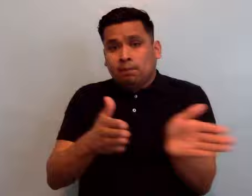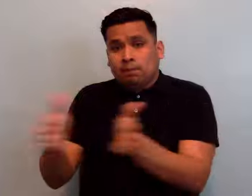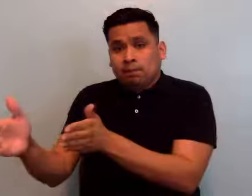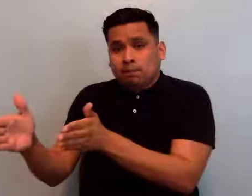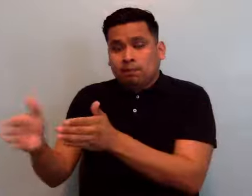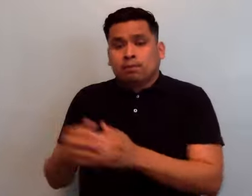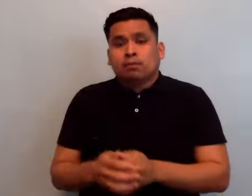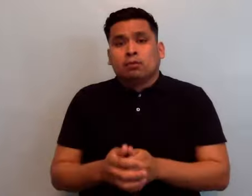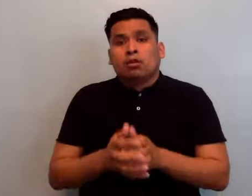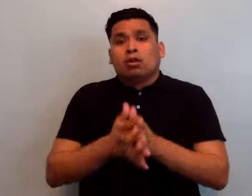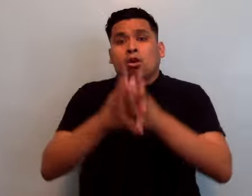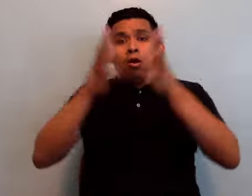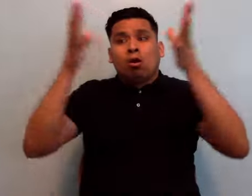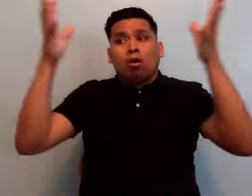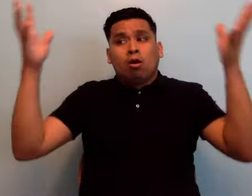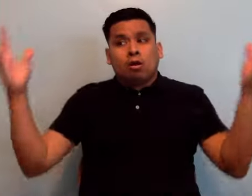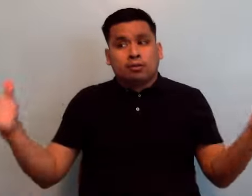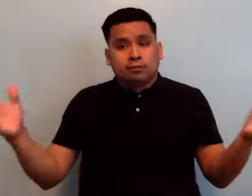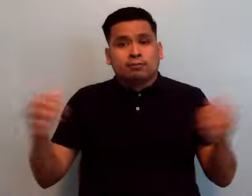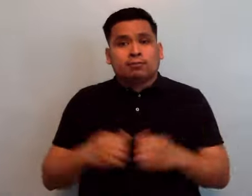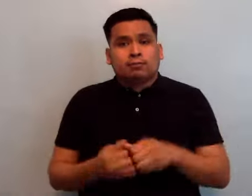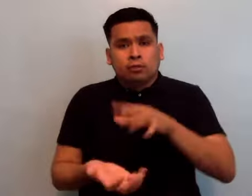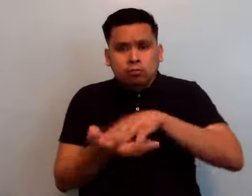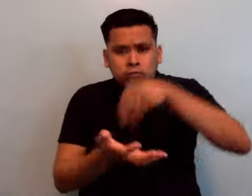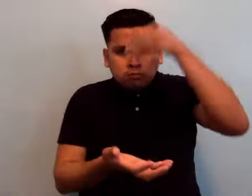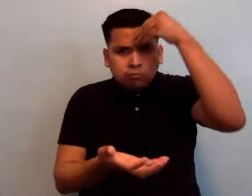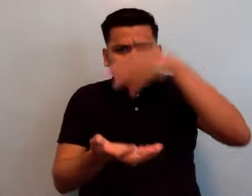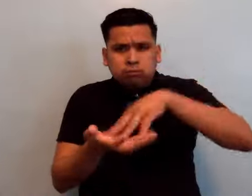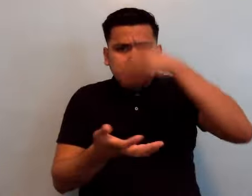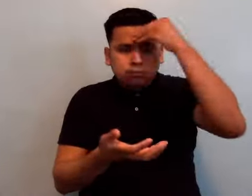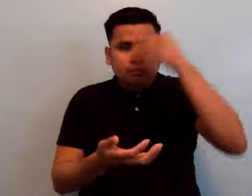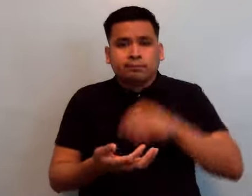this assists with providing a correct diagnosis and developing an appropriate treatment plan.